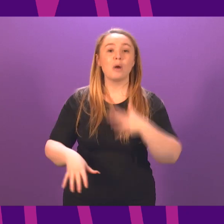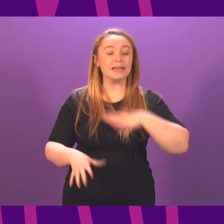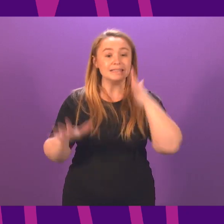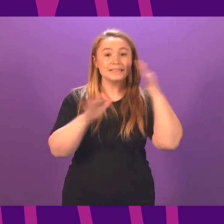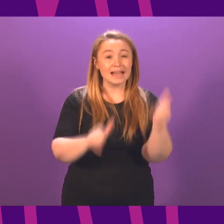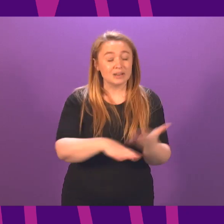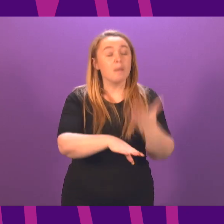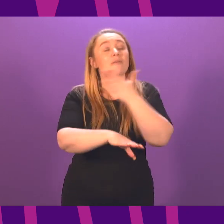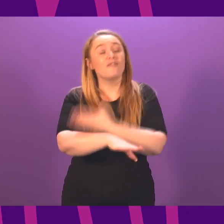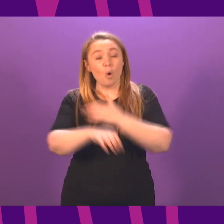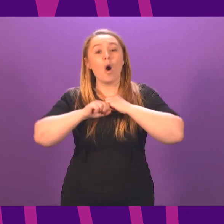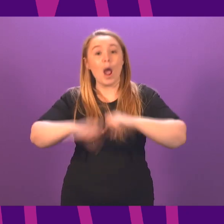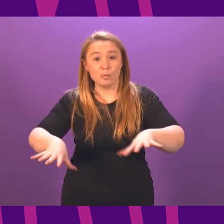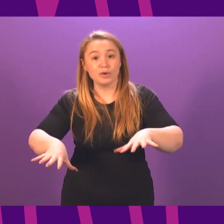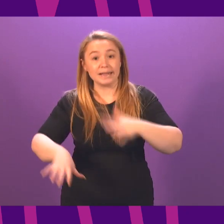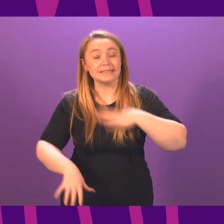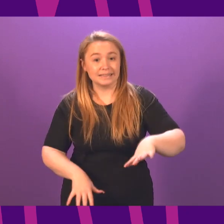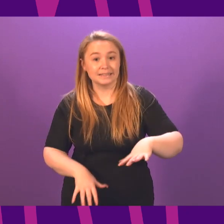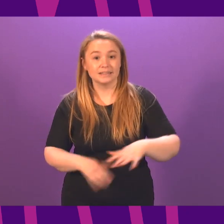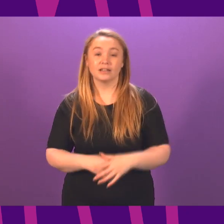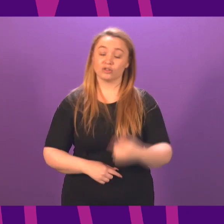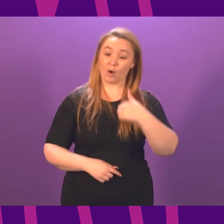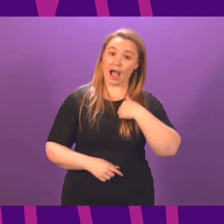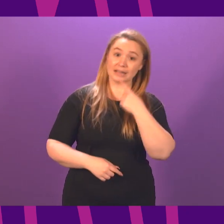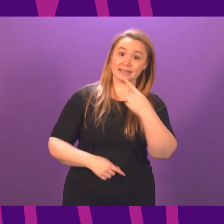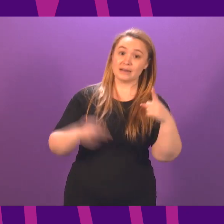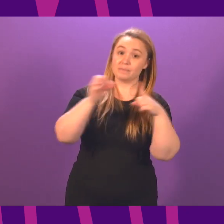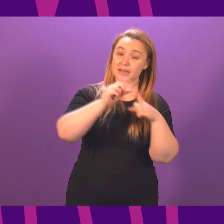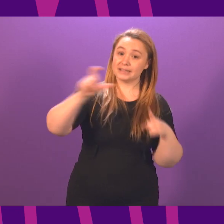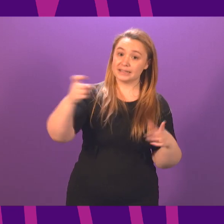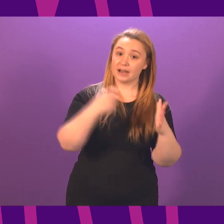Last week, for example, I proposed that PCR testing capacity should be deployed at